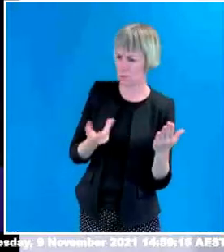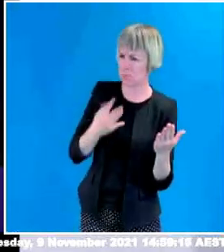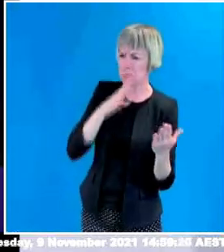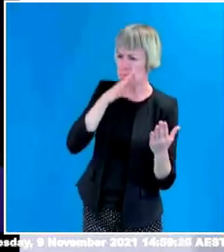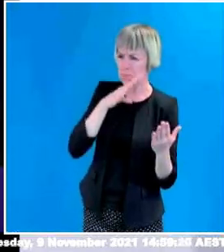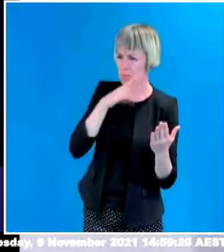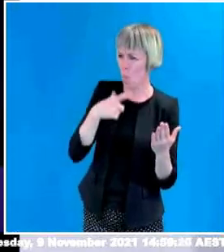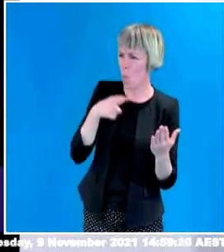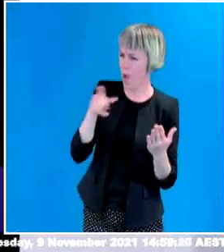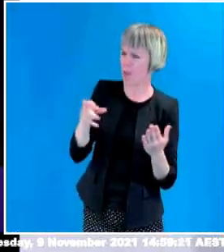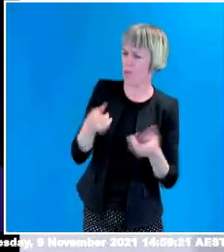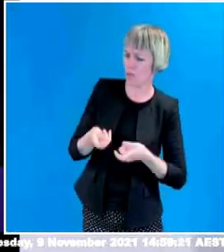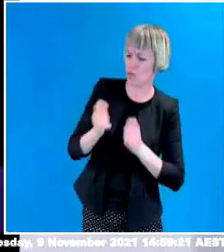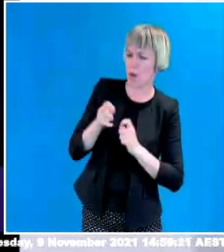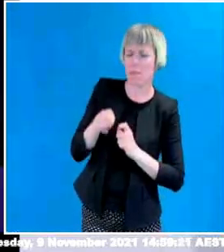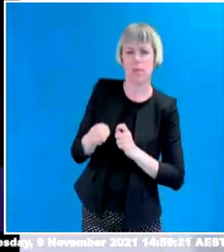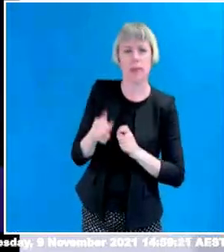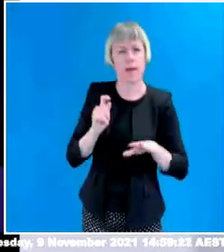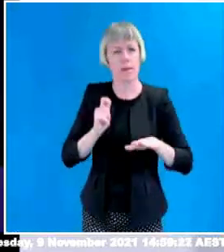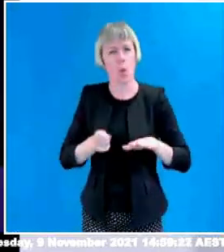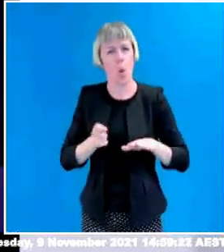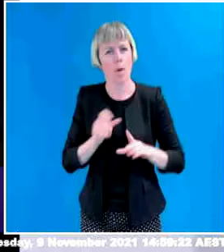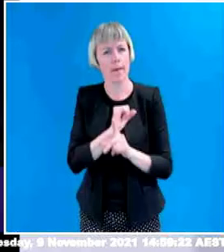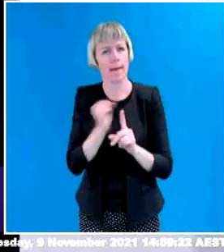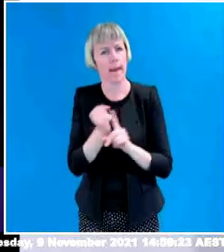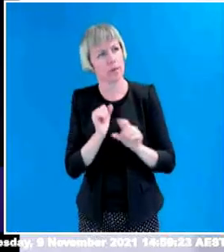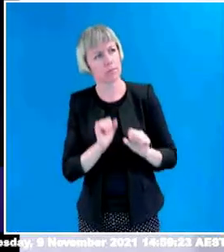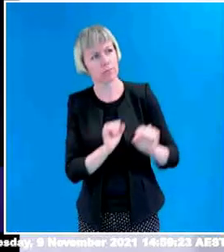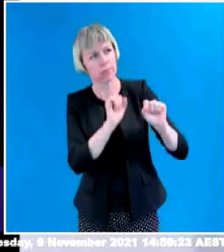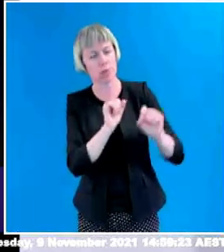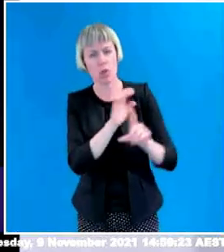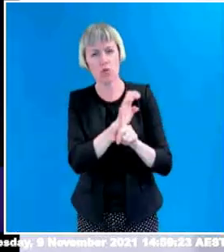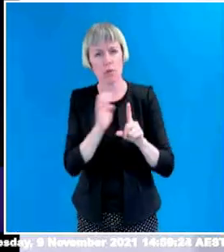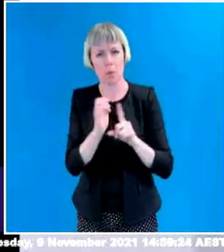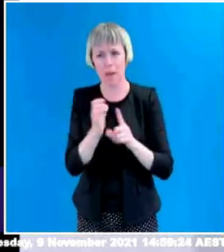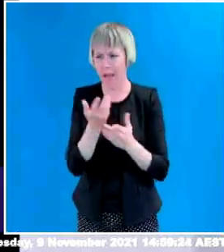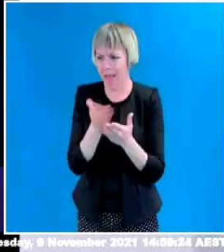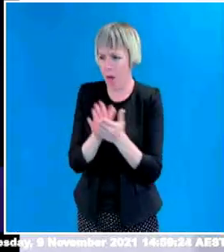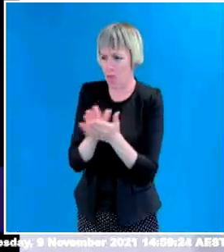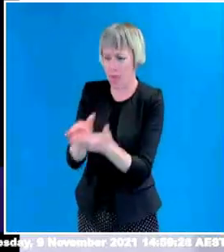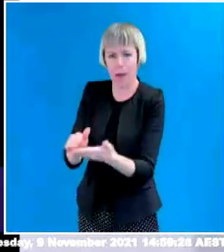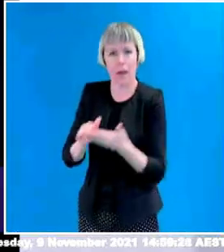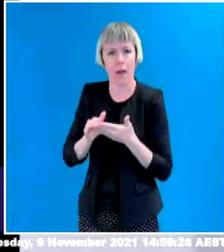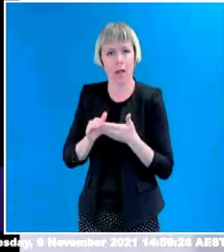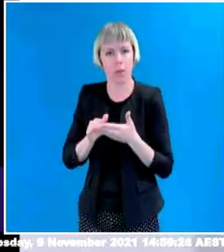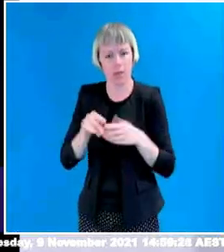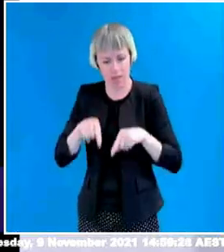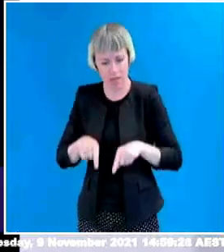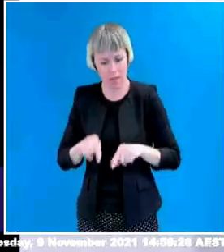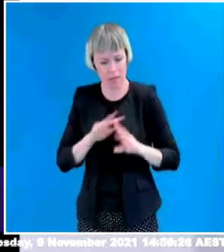could be a helpful authority to assist this Royal Commission understand the